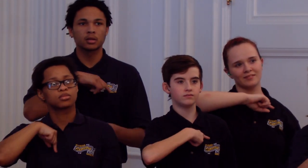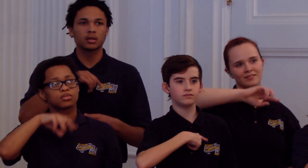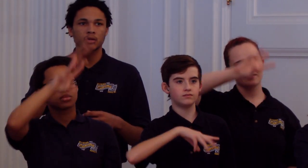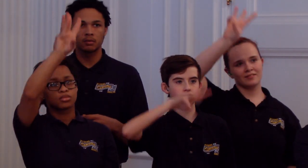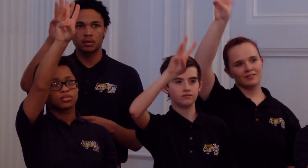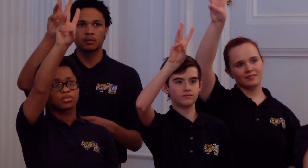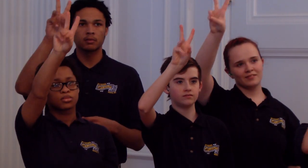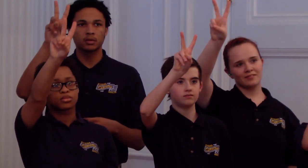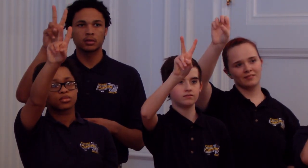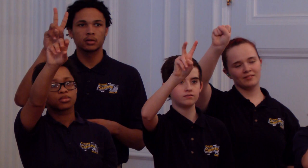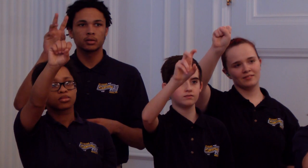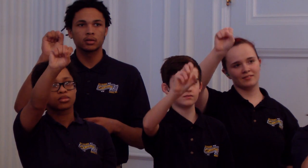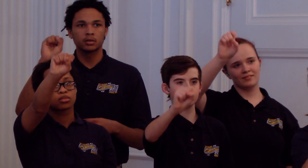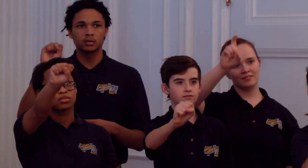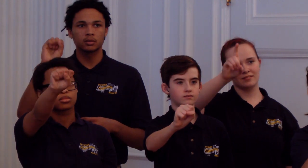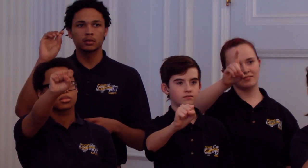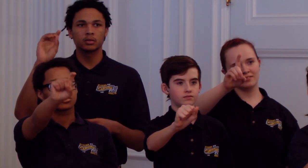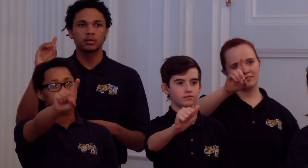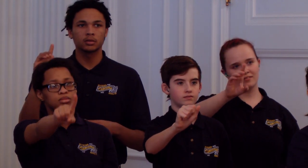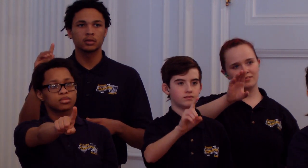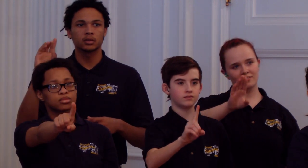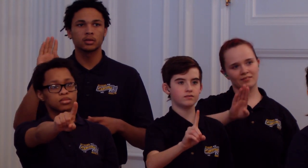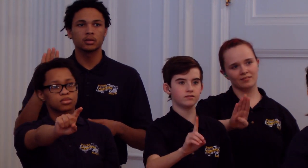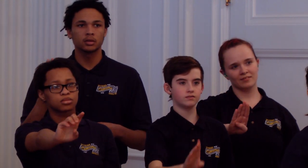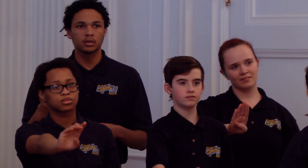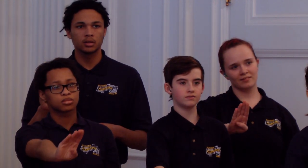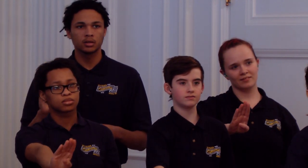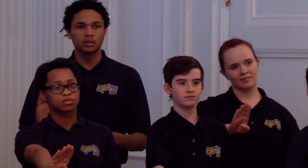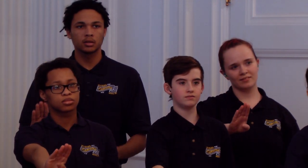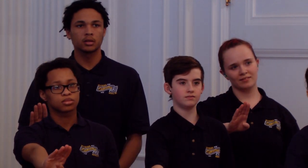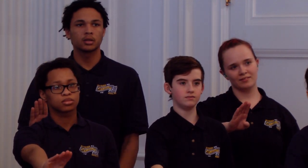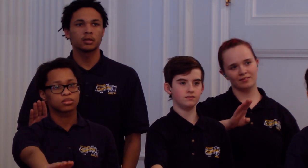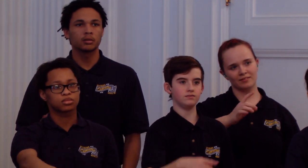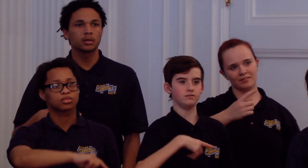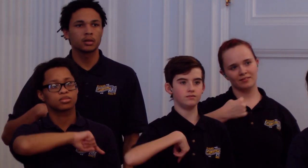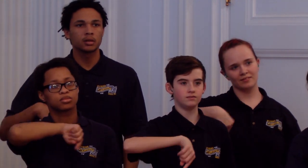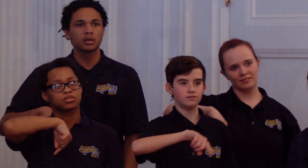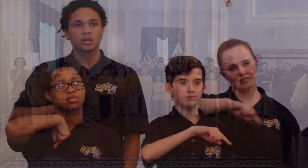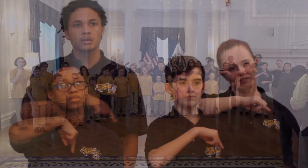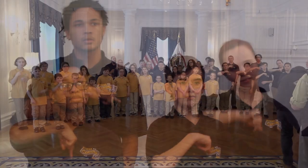We're the West Virginia Schools for the Deaf and the Blind